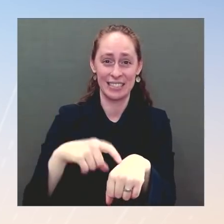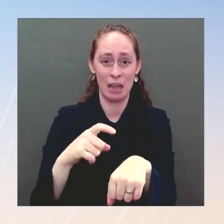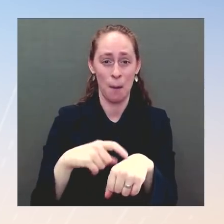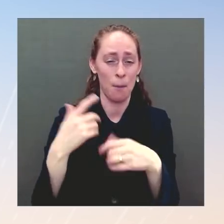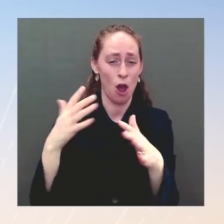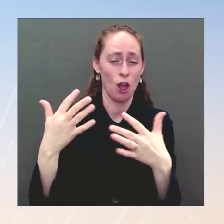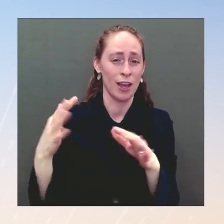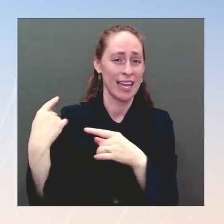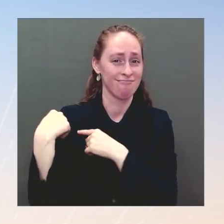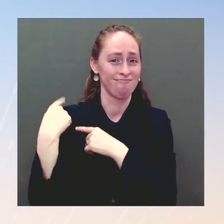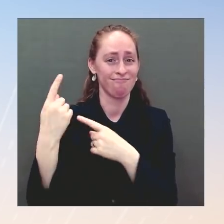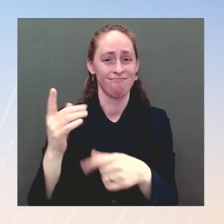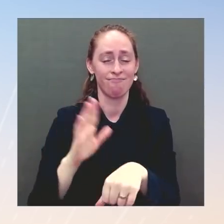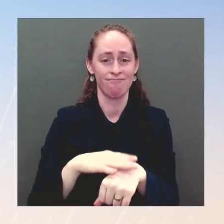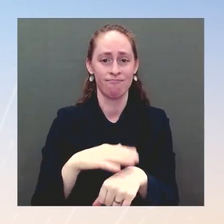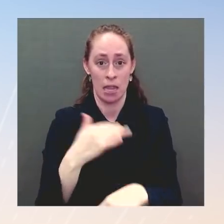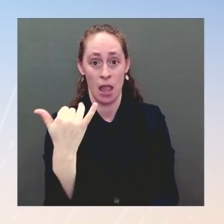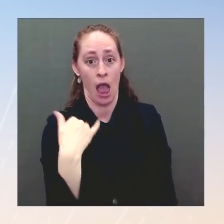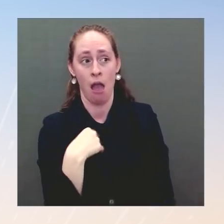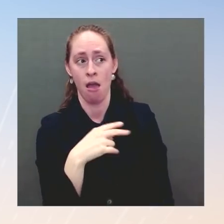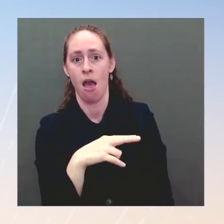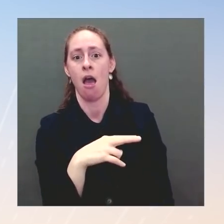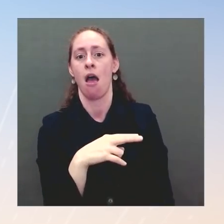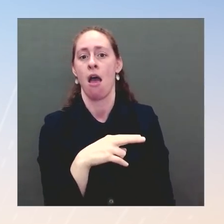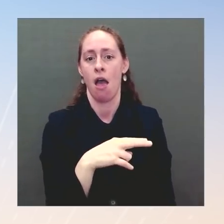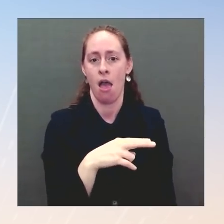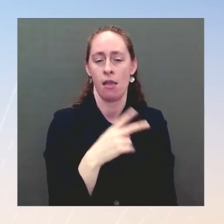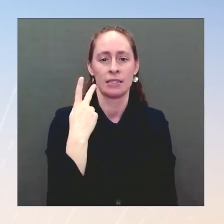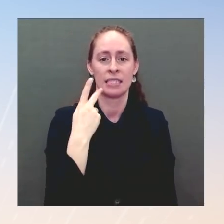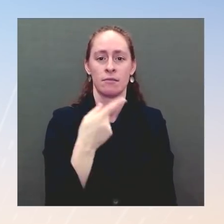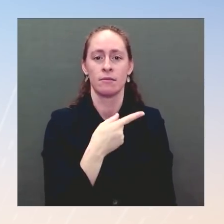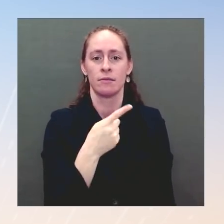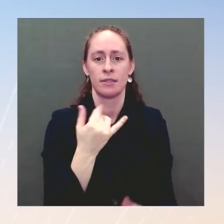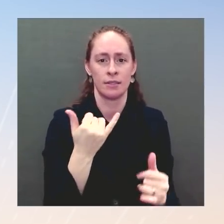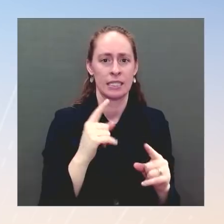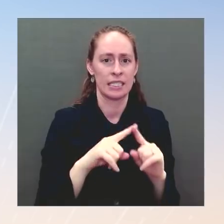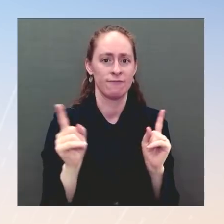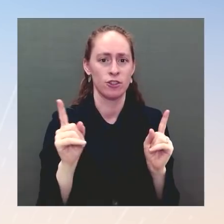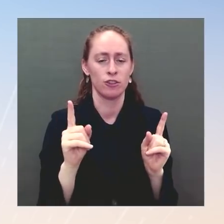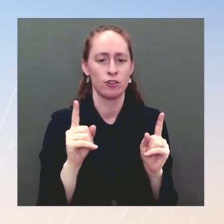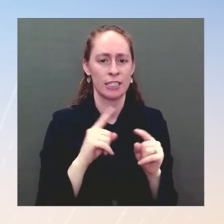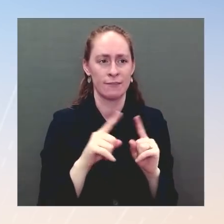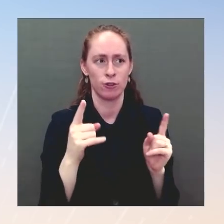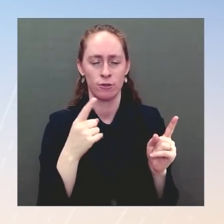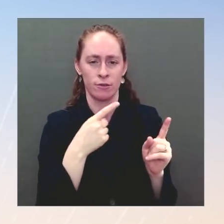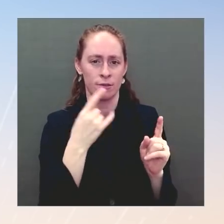to what our actions and what our response has been. So, what the President has been doing has cont- --